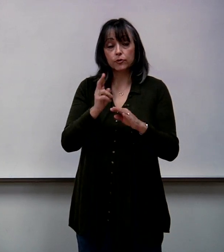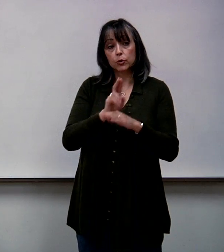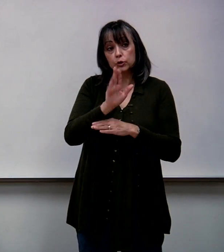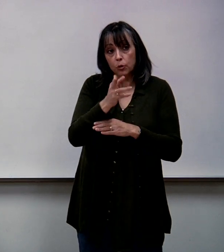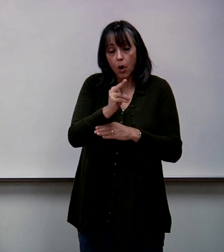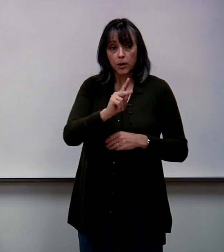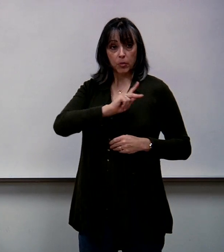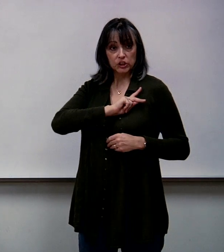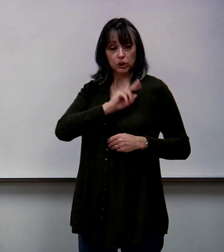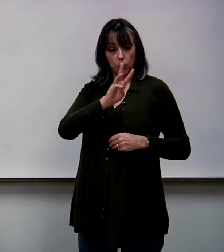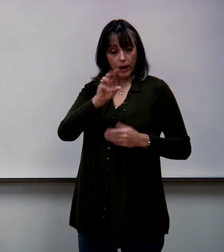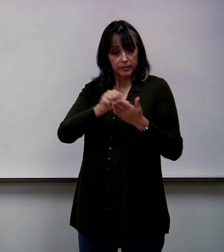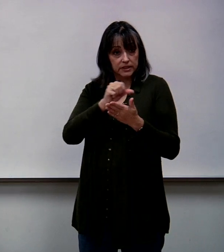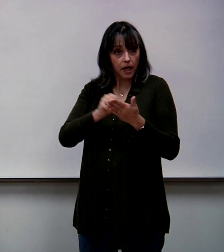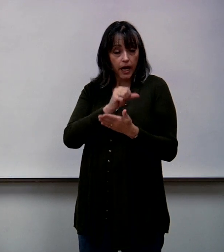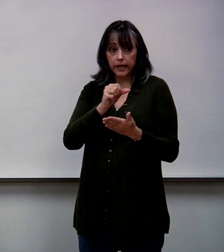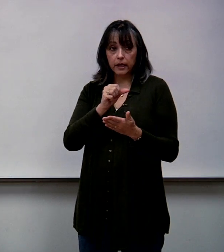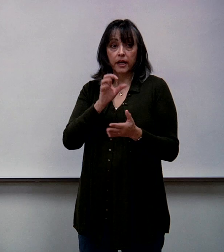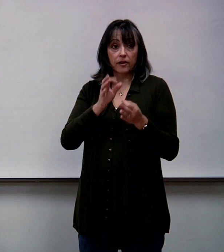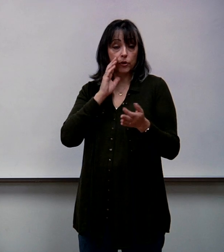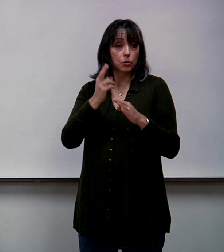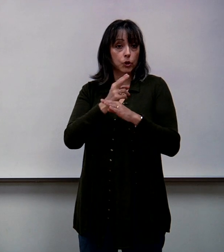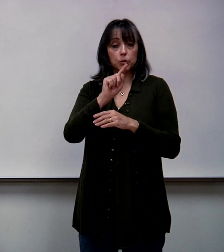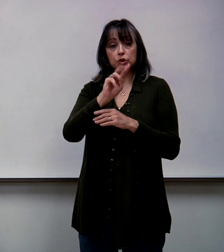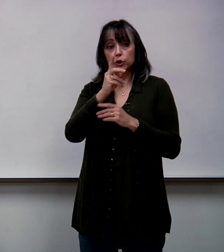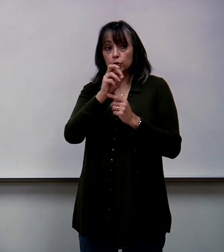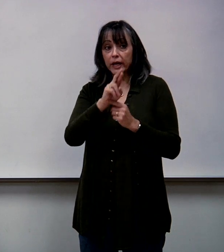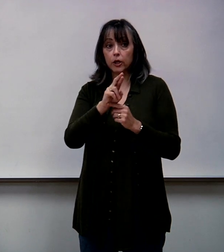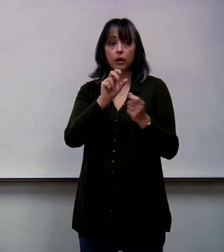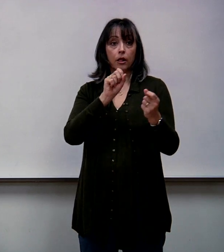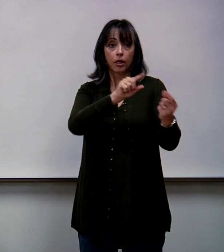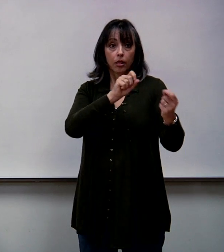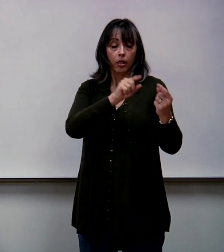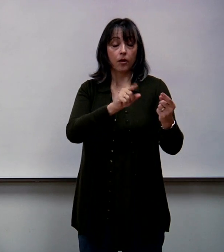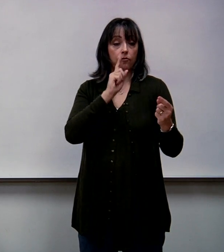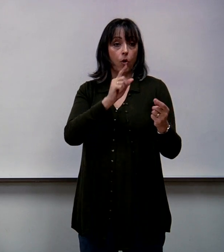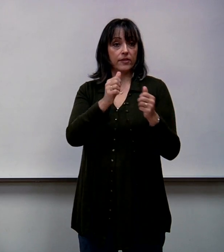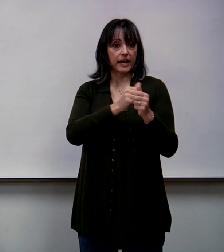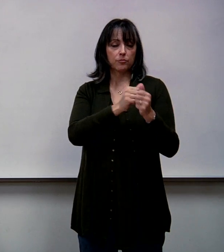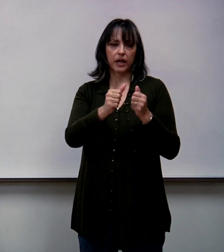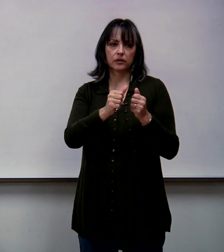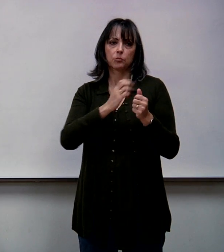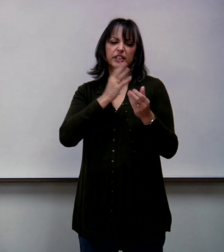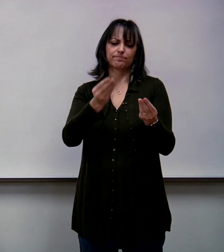if you intend to use your personal Twitter to campaign, etc. we would like you to submit a list of those items to the